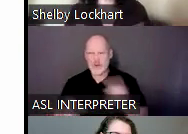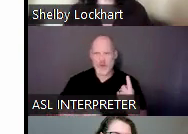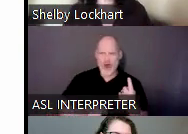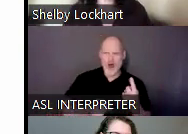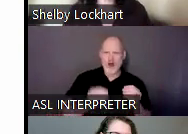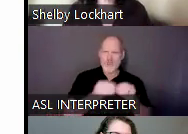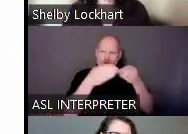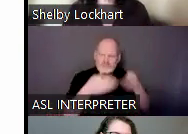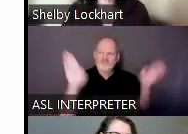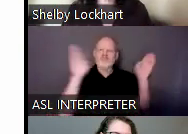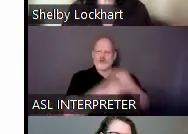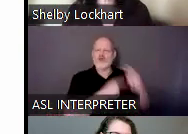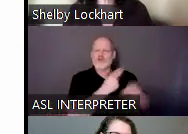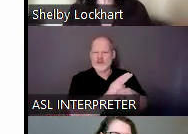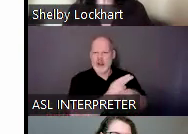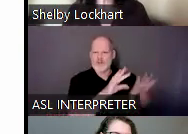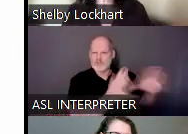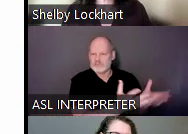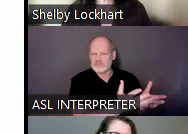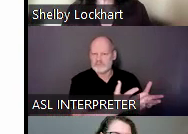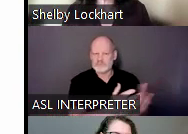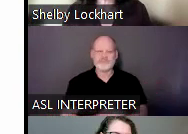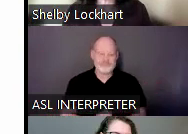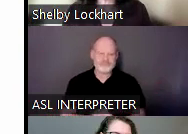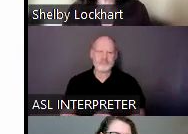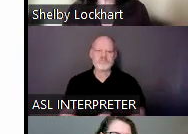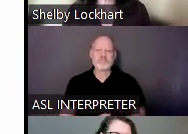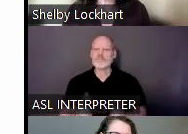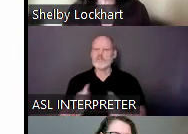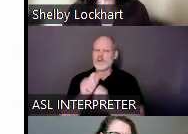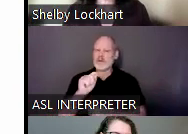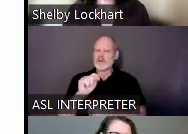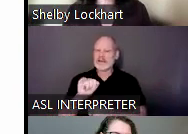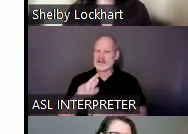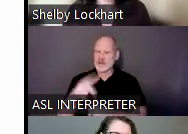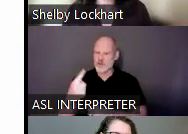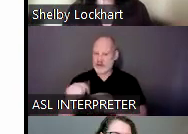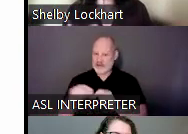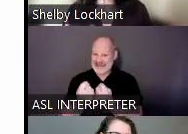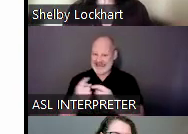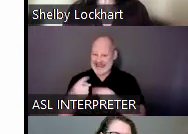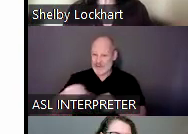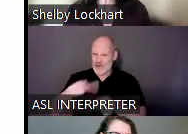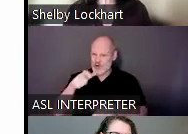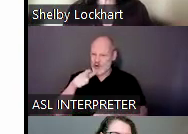attendance. So who do we see in the room in a Tier 1 team? We definitely want somebody